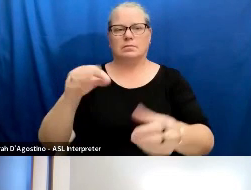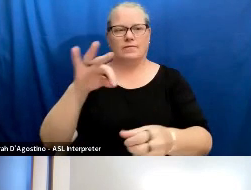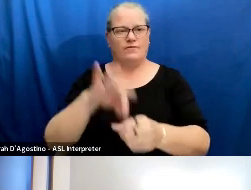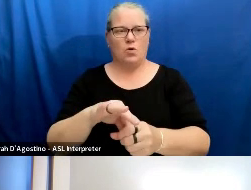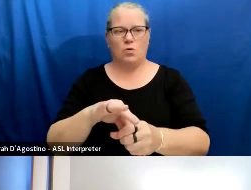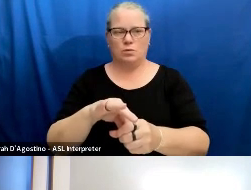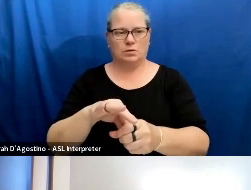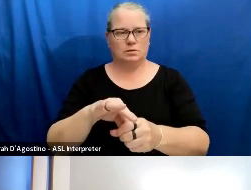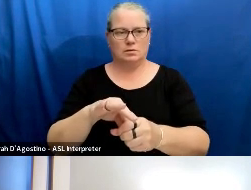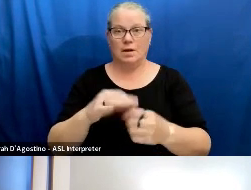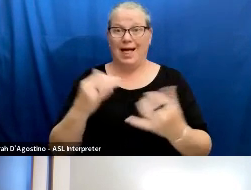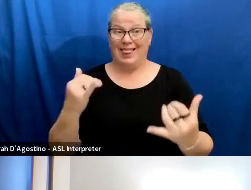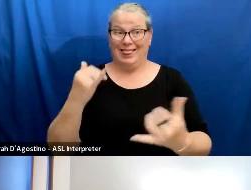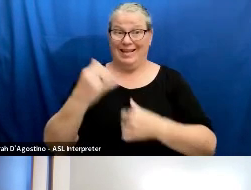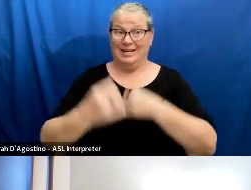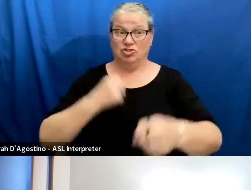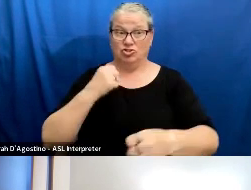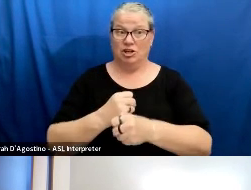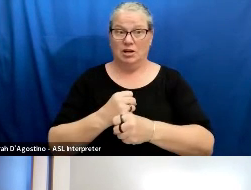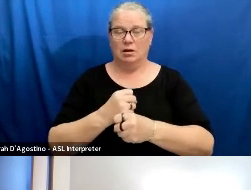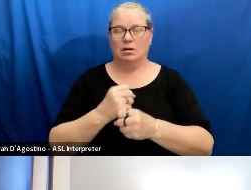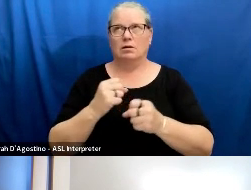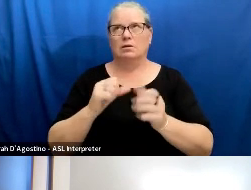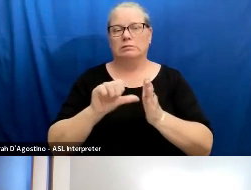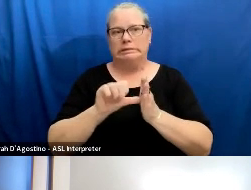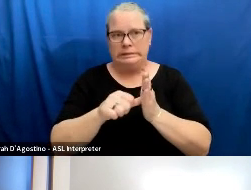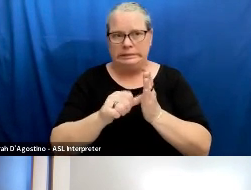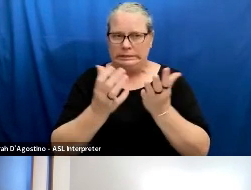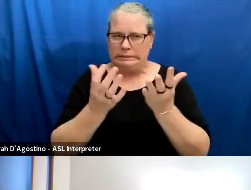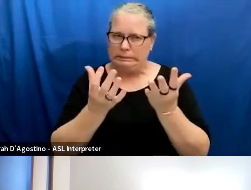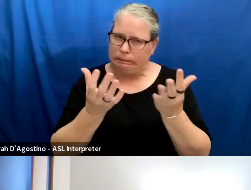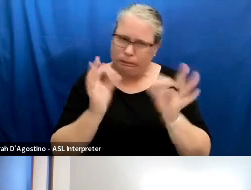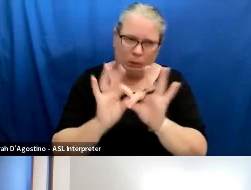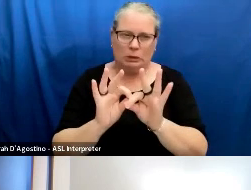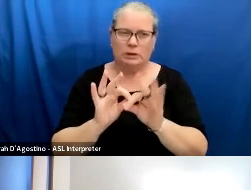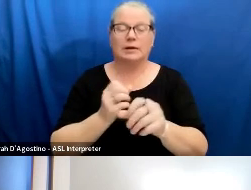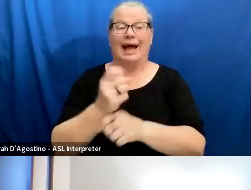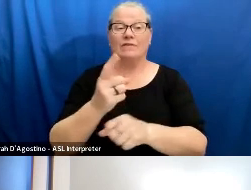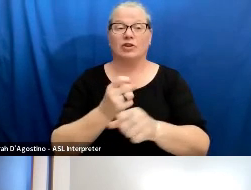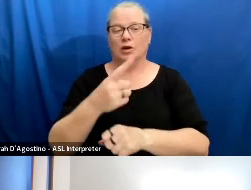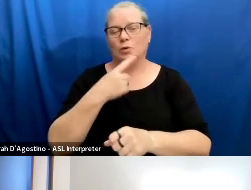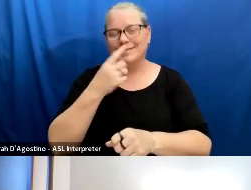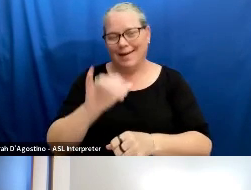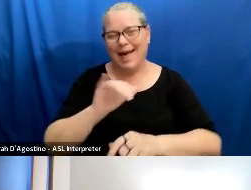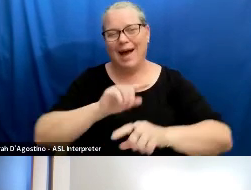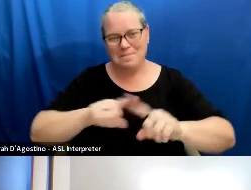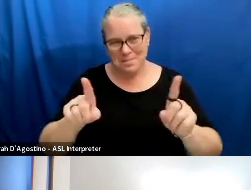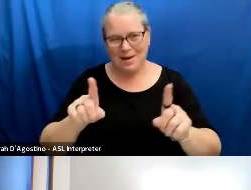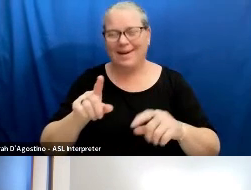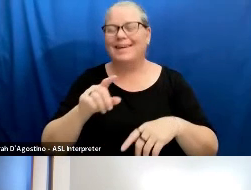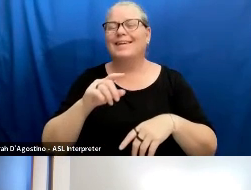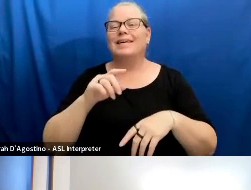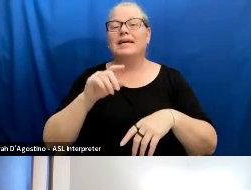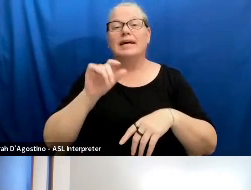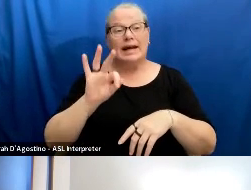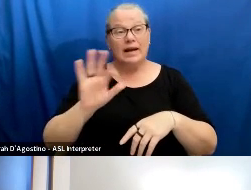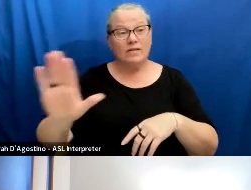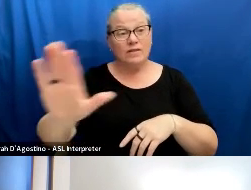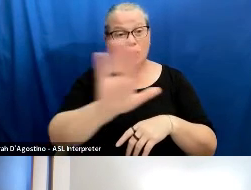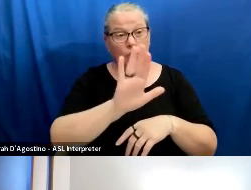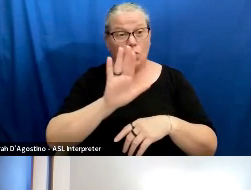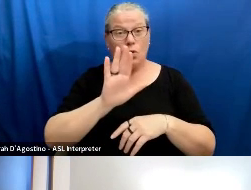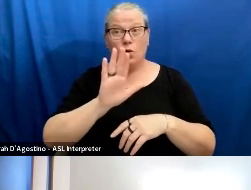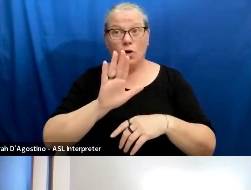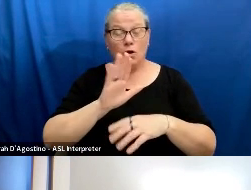this year than ever and we say that every single year so if you are encountering a barrier or you